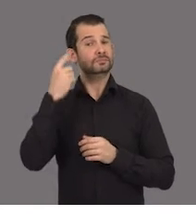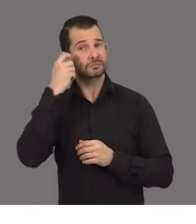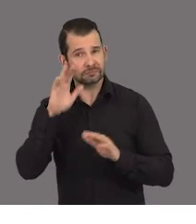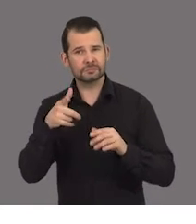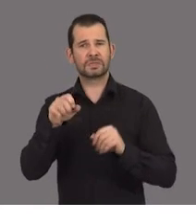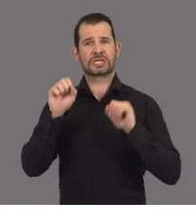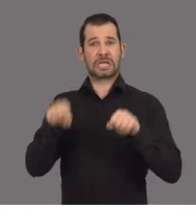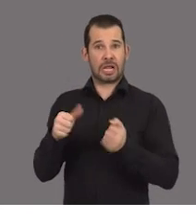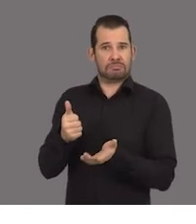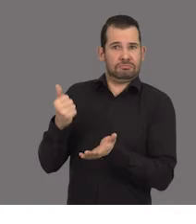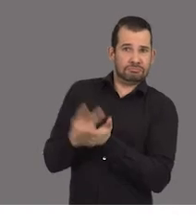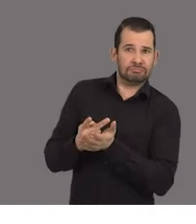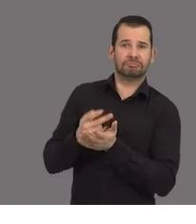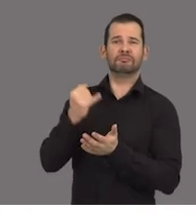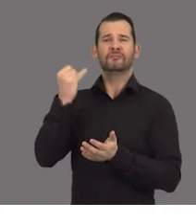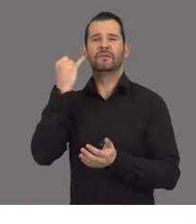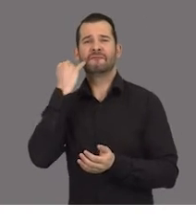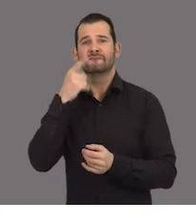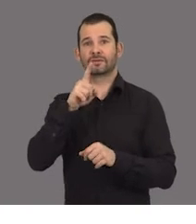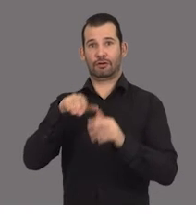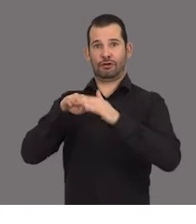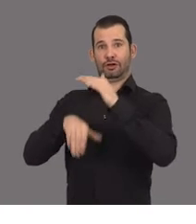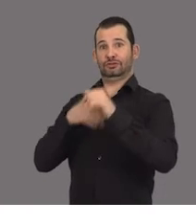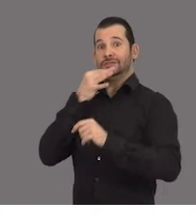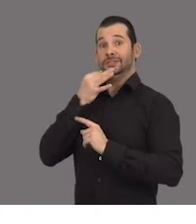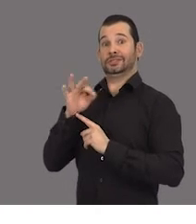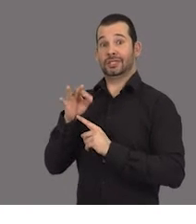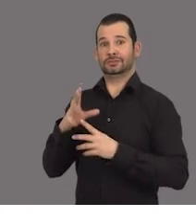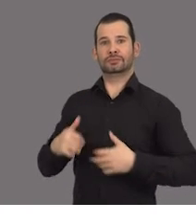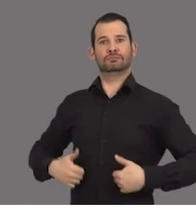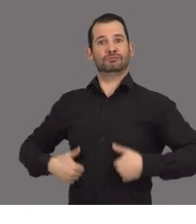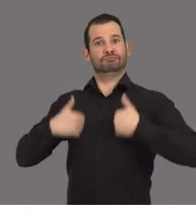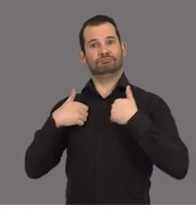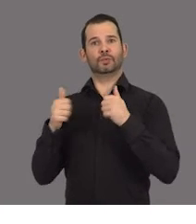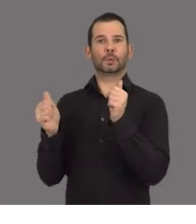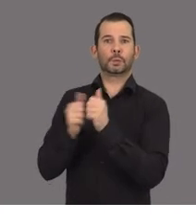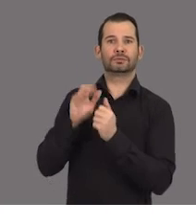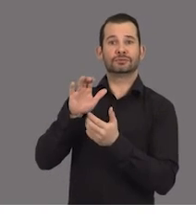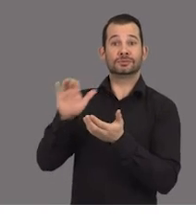your spouse or common-law partner, or your child on December 31.